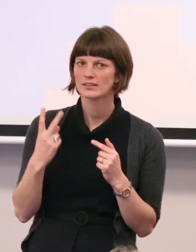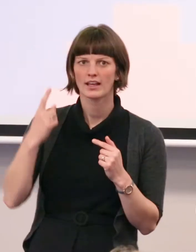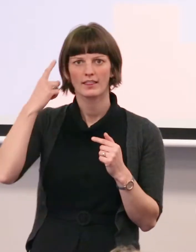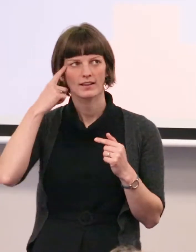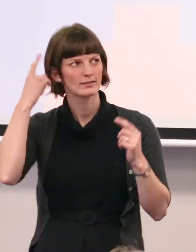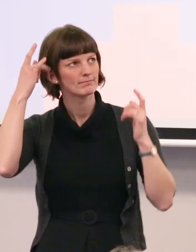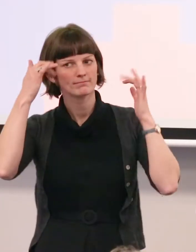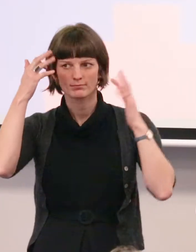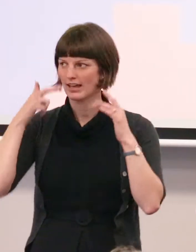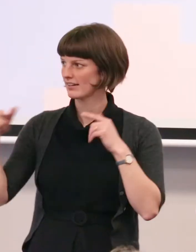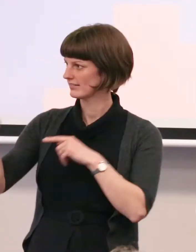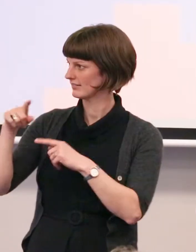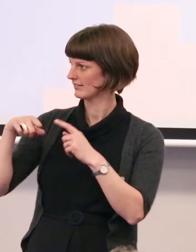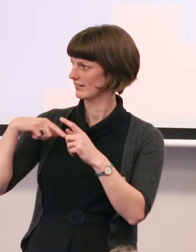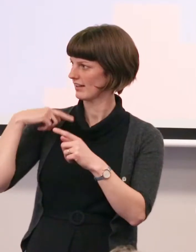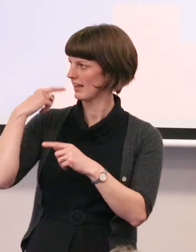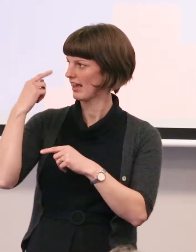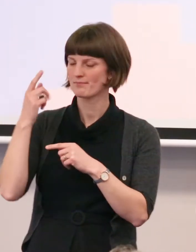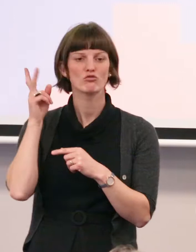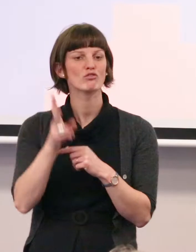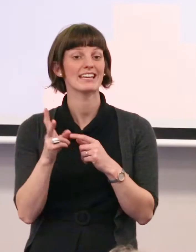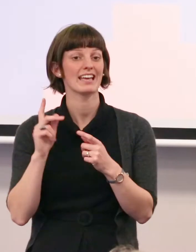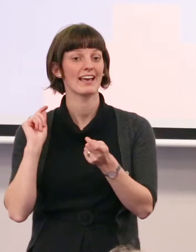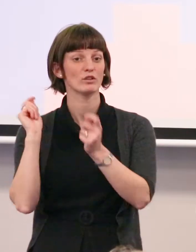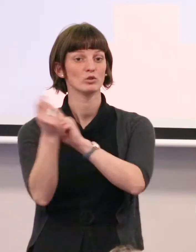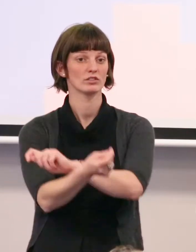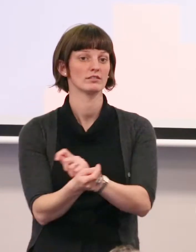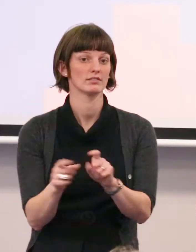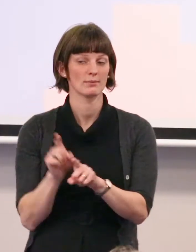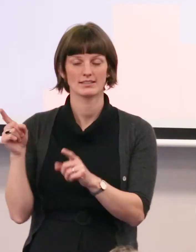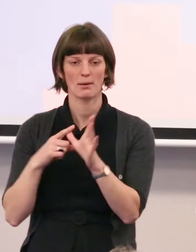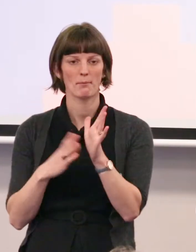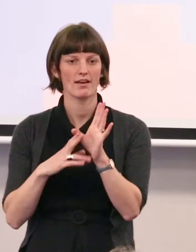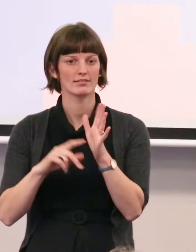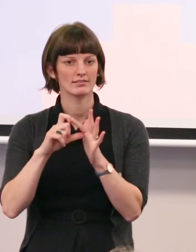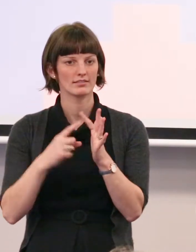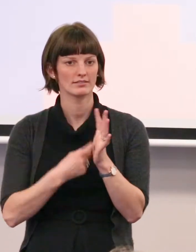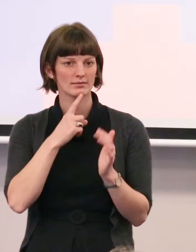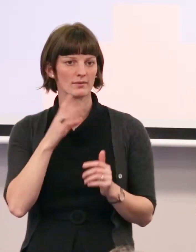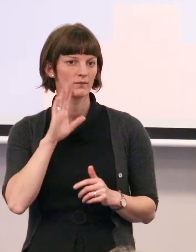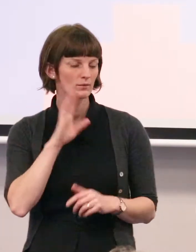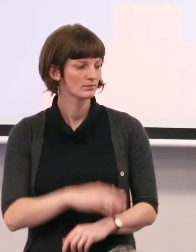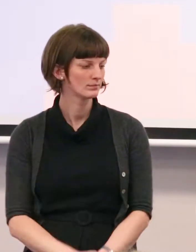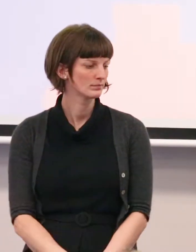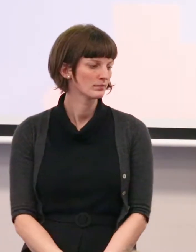as Amanda referred to. And, you know, so the thinking is changing all